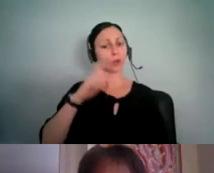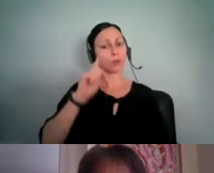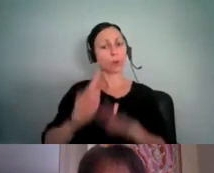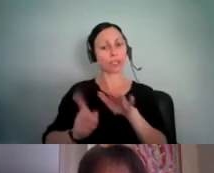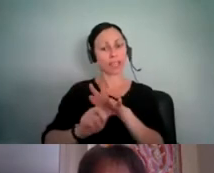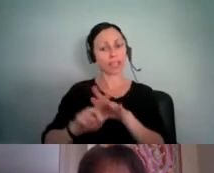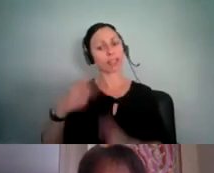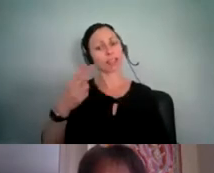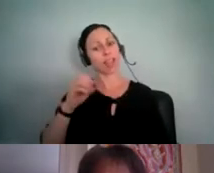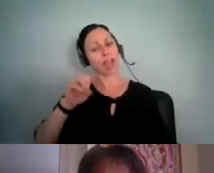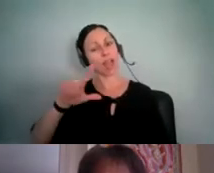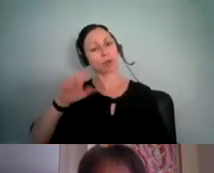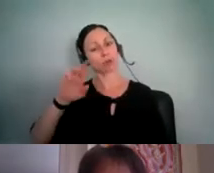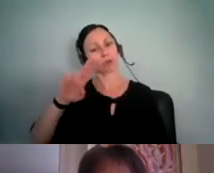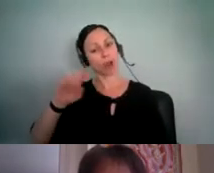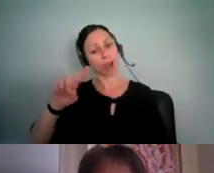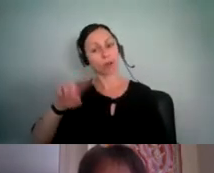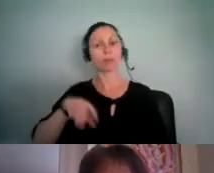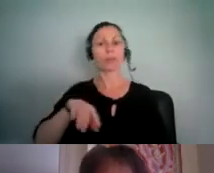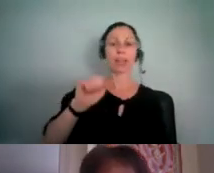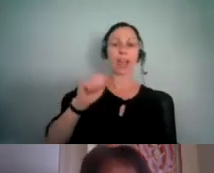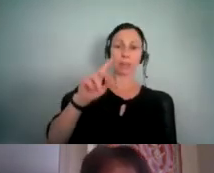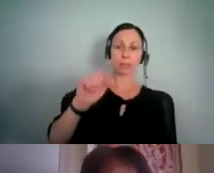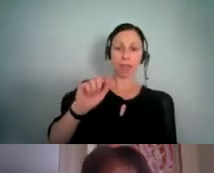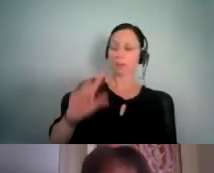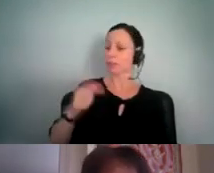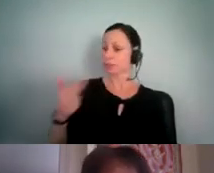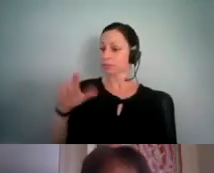And Sara, it's all yours. Thank you. Ending the meeting. Thanks guys.